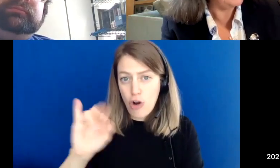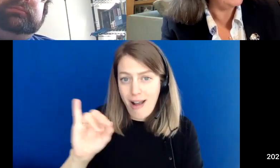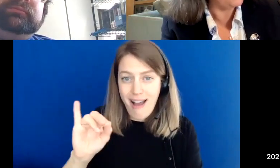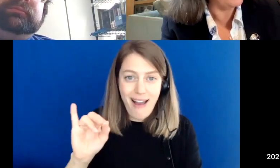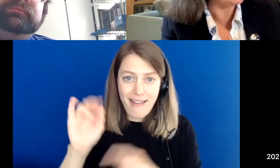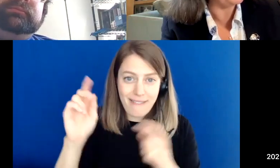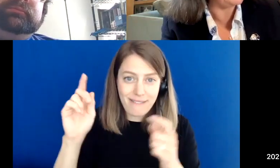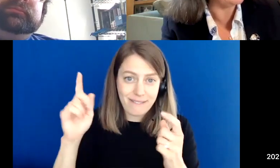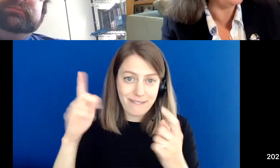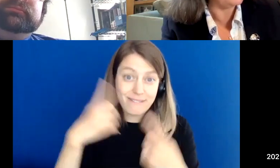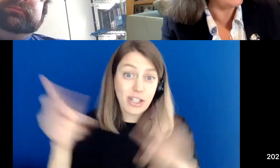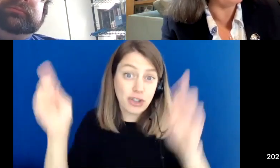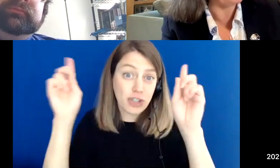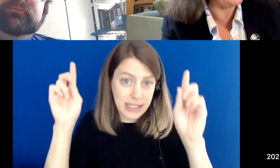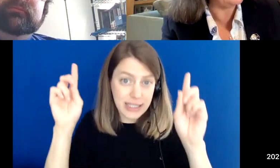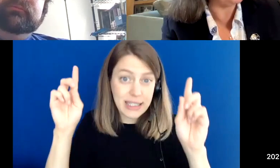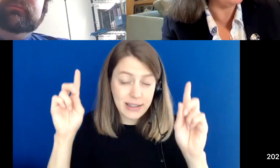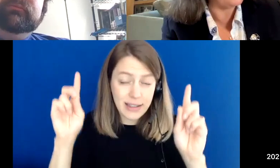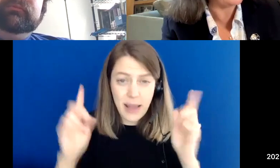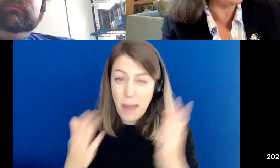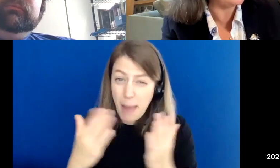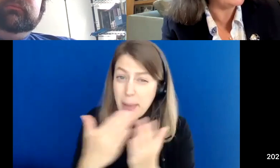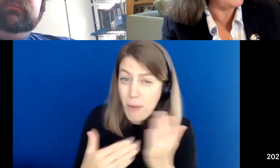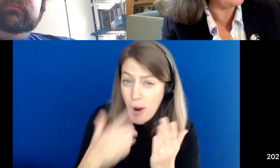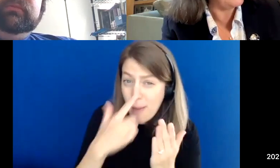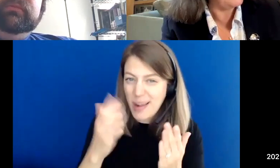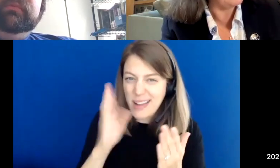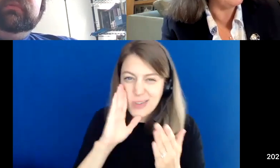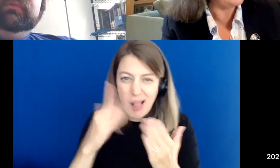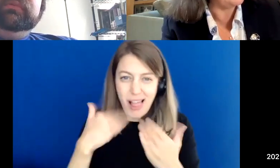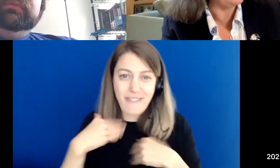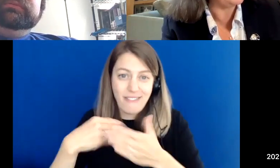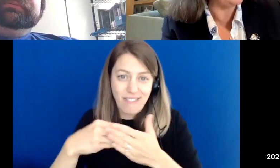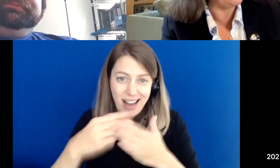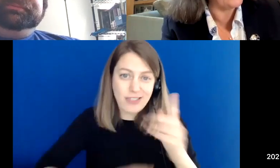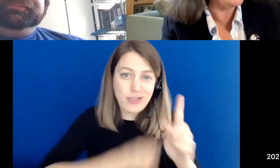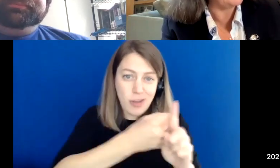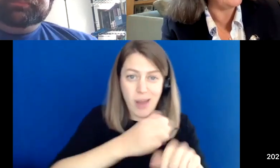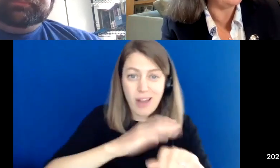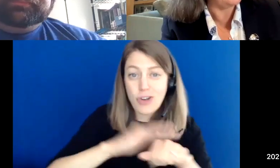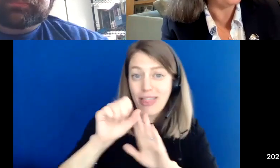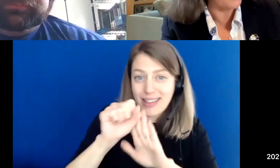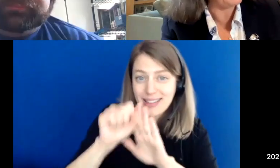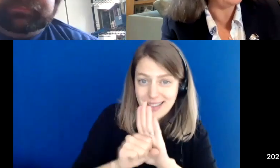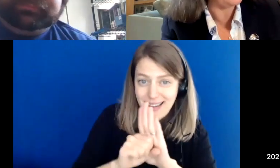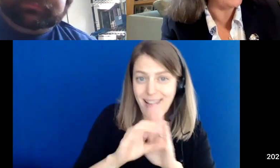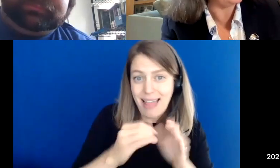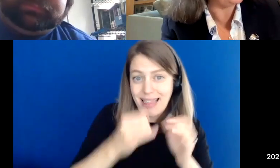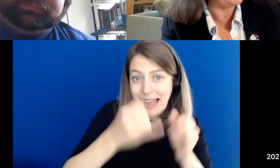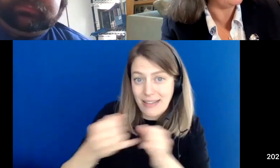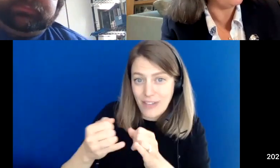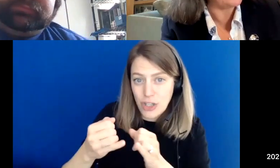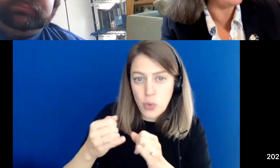it was, because it will have a financial effect on the State, and on the individual defendant and probably will have a chilling effect on